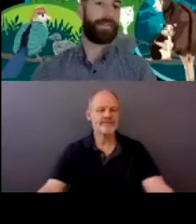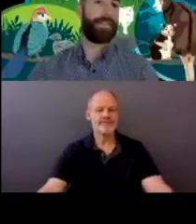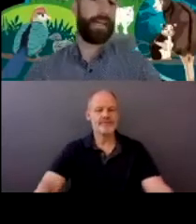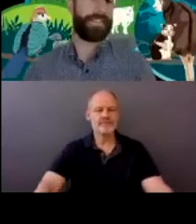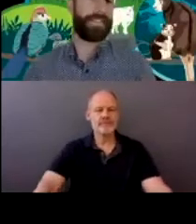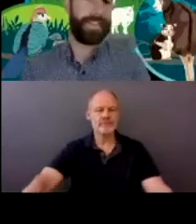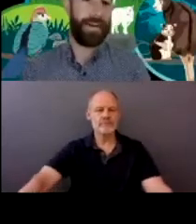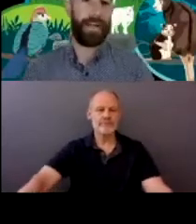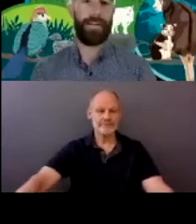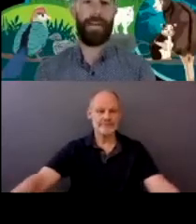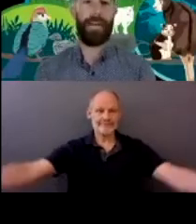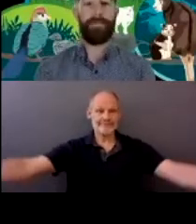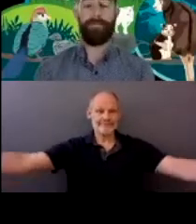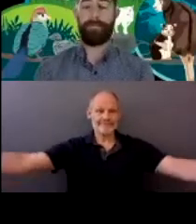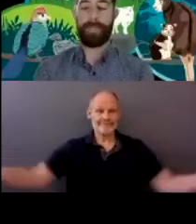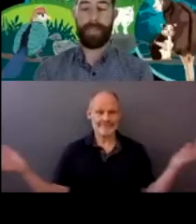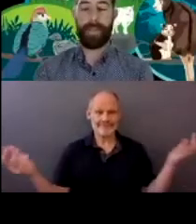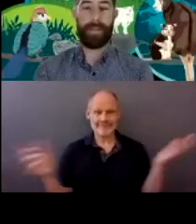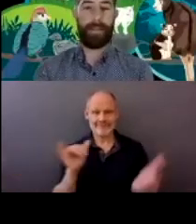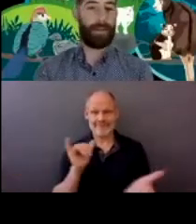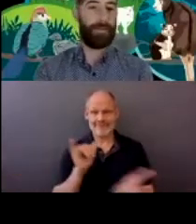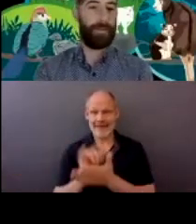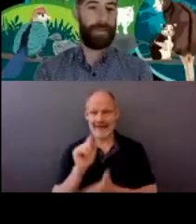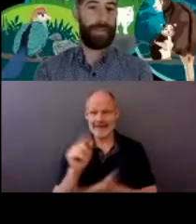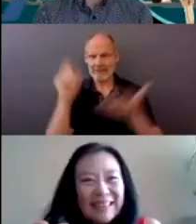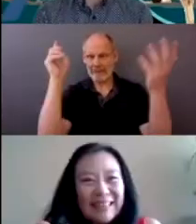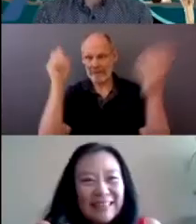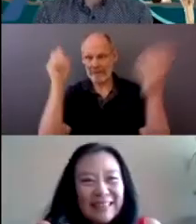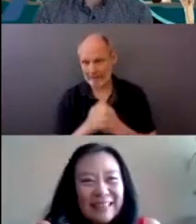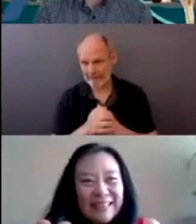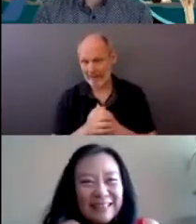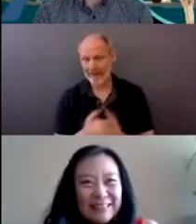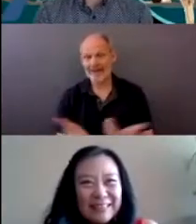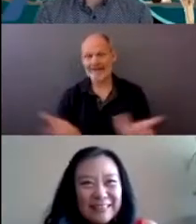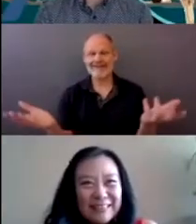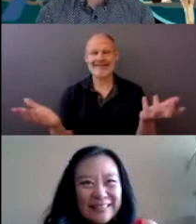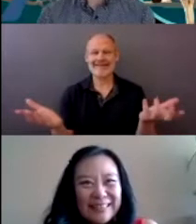that's it. We're looking forward to speaking more on that.